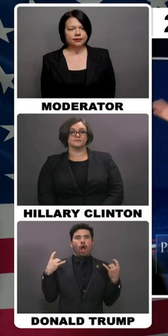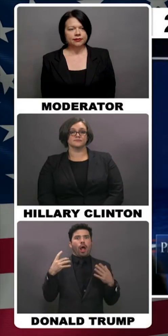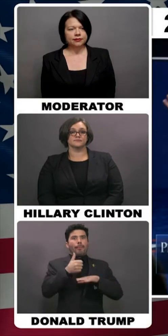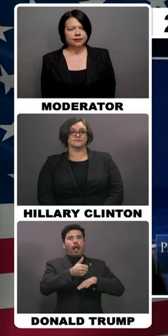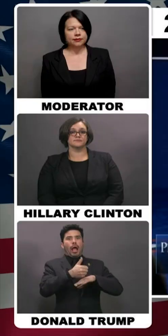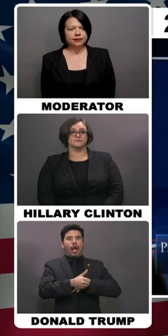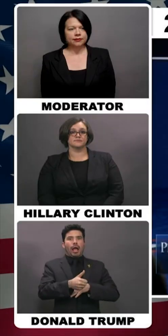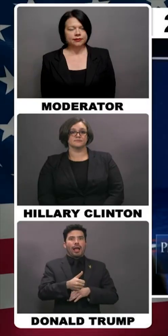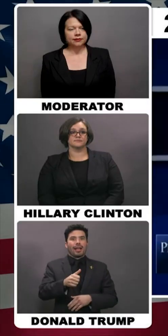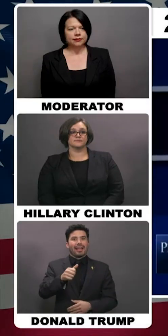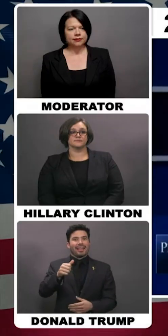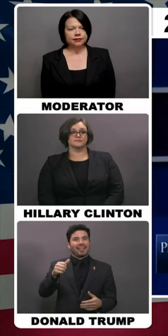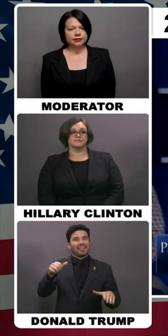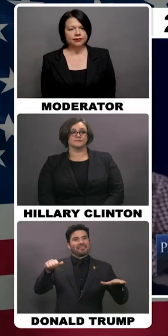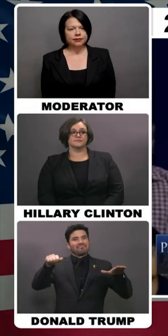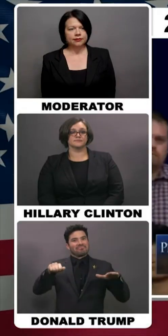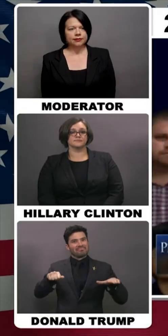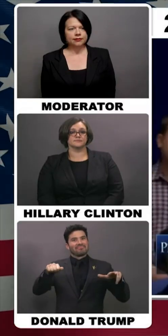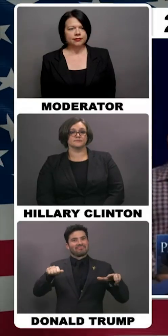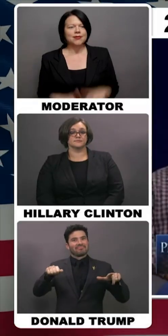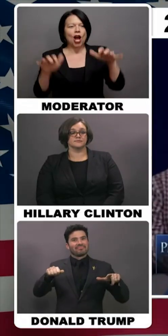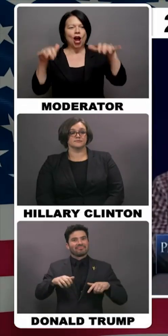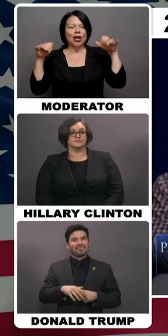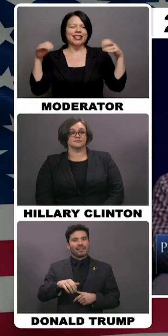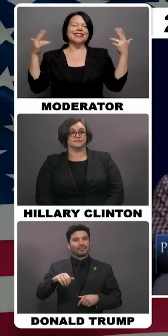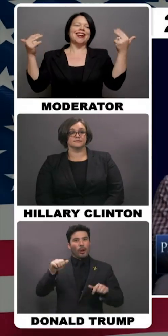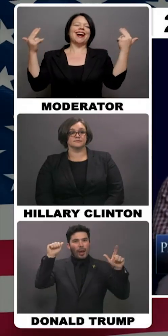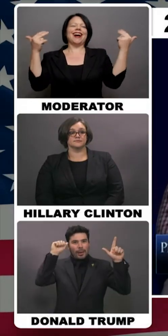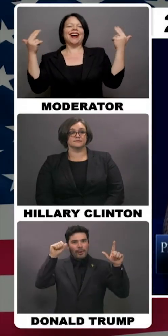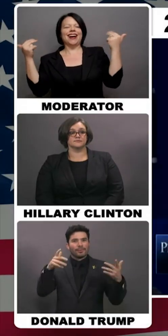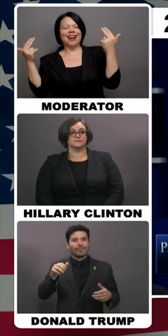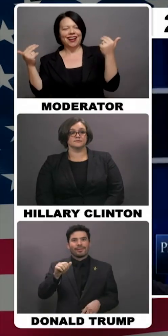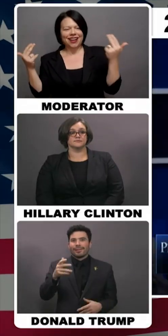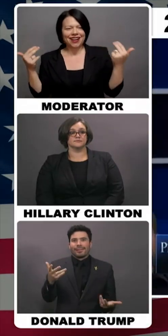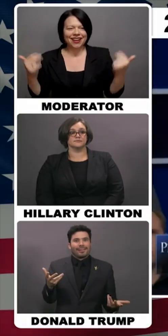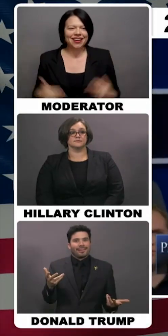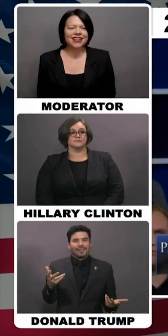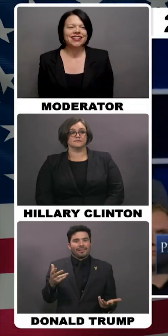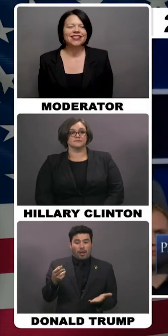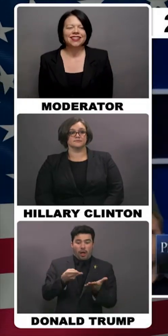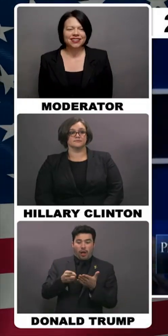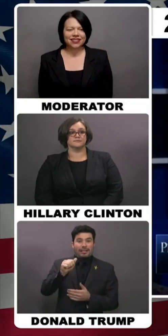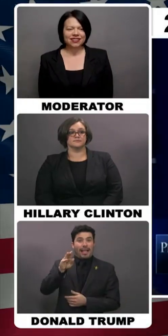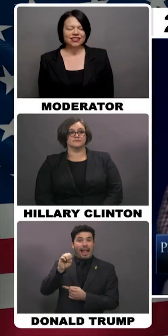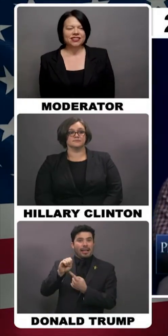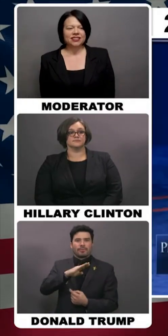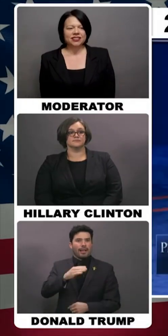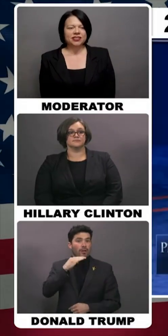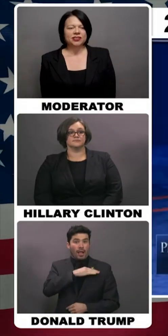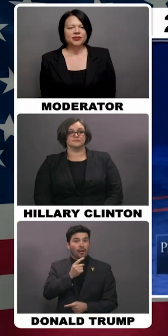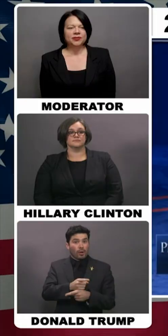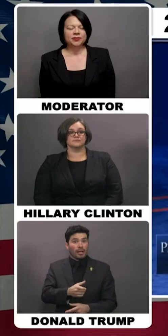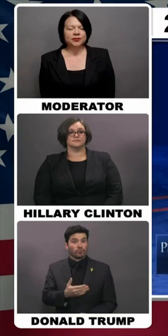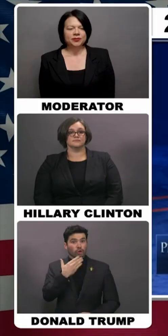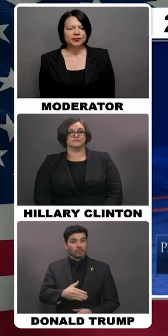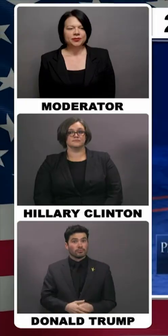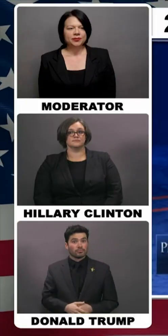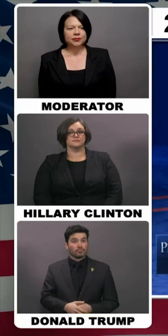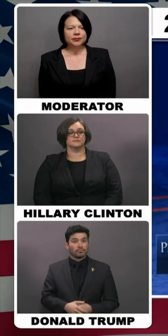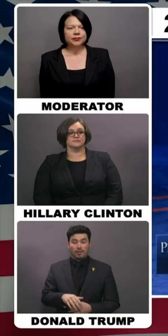That's one that I haven't Okay. Honest ape. Honest ape, never lied. That's the good thing. That's the big difference between Abraham Lincoln and you.